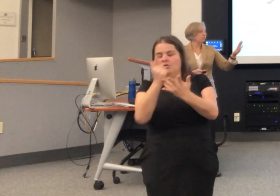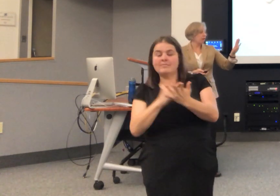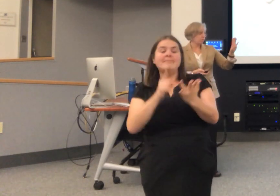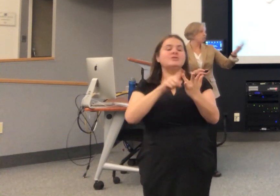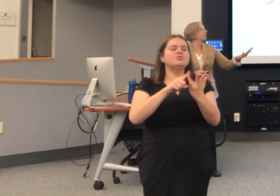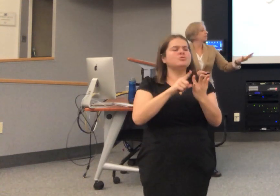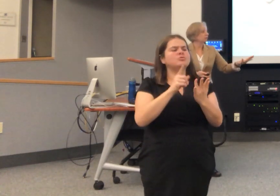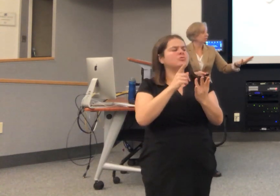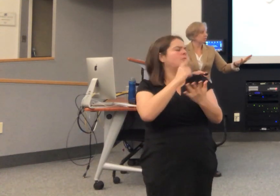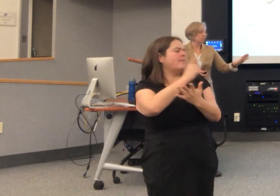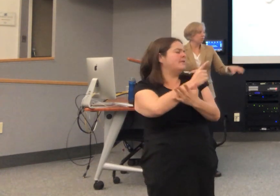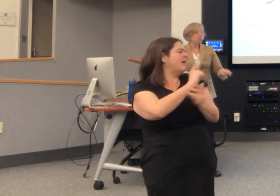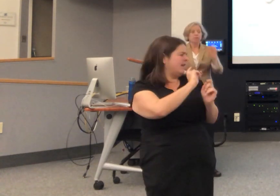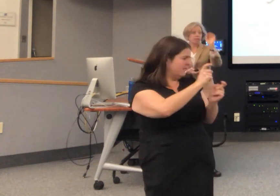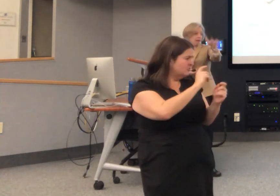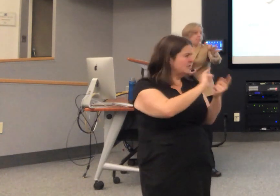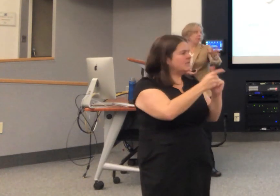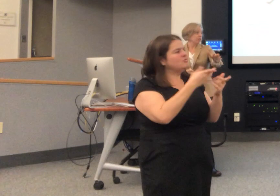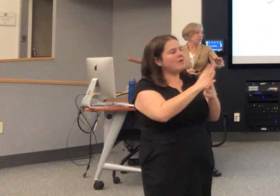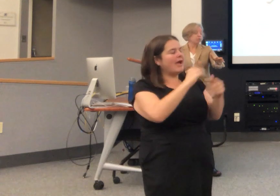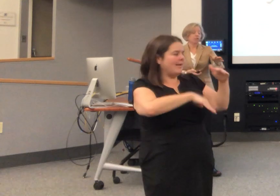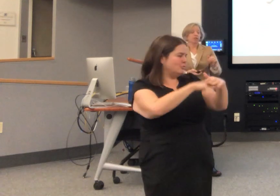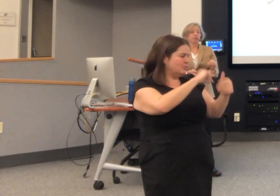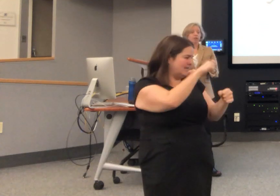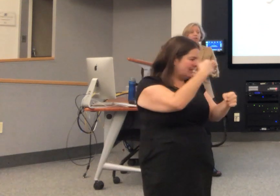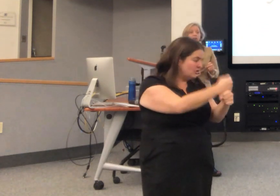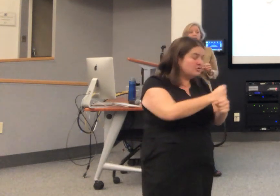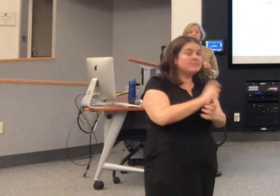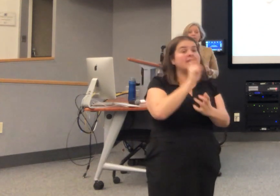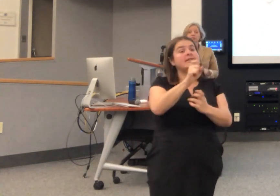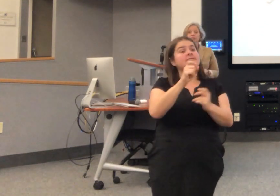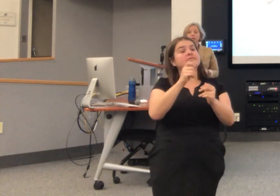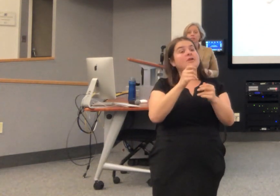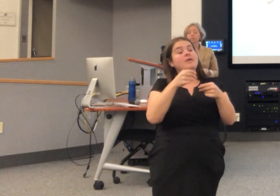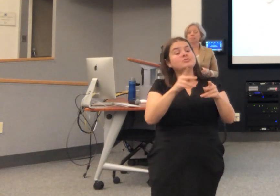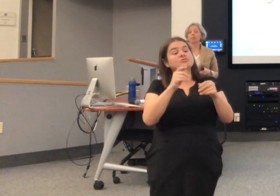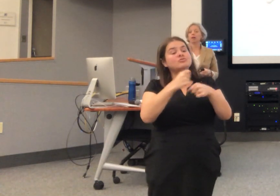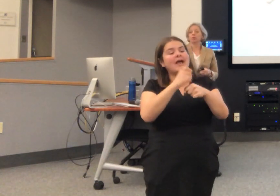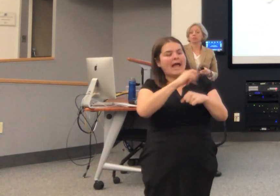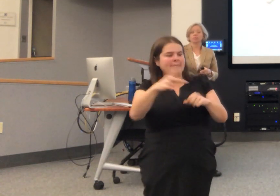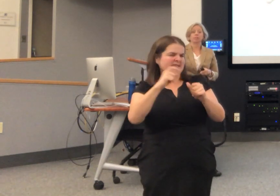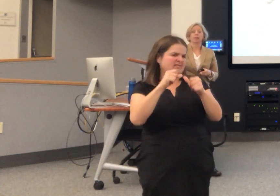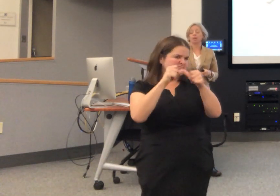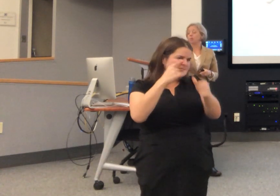to have translation rights for 10 years. But the app, I'll let it go forever. And in some cases maybe I want it